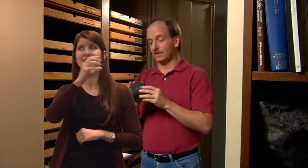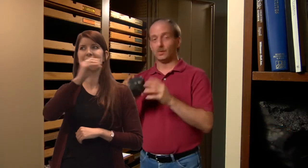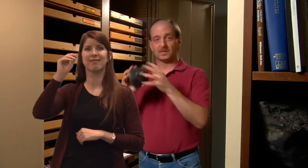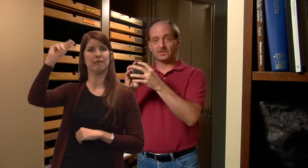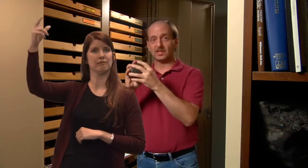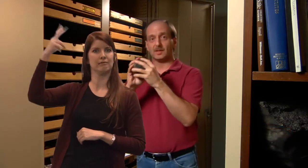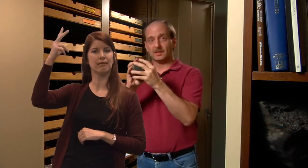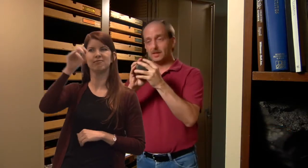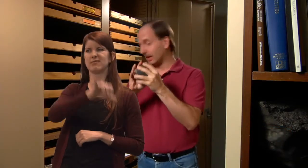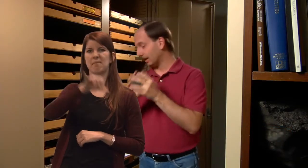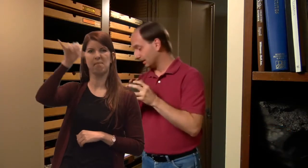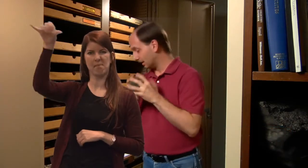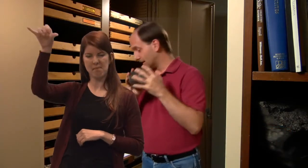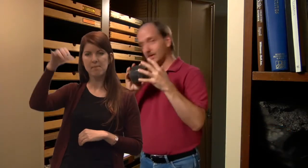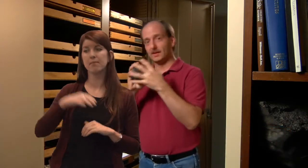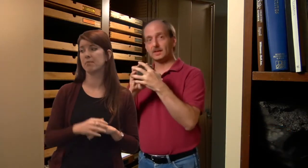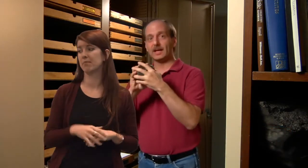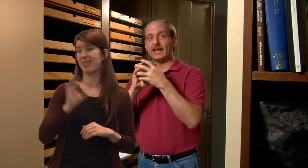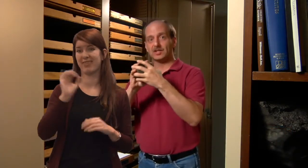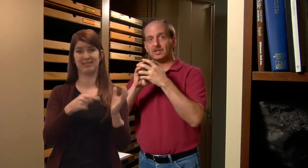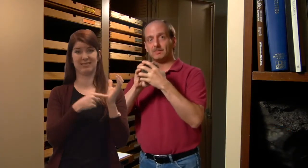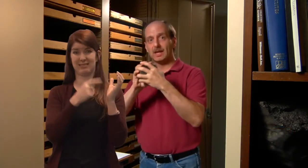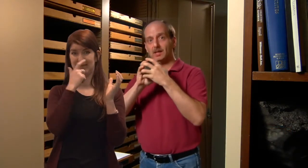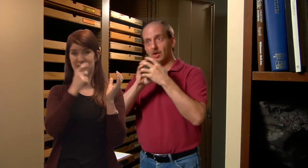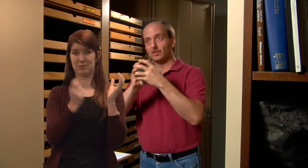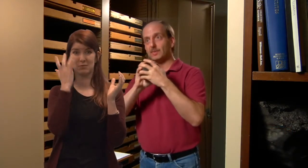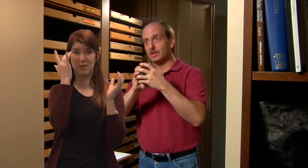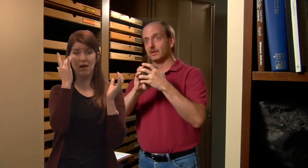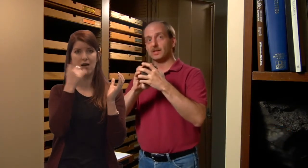Now what's interesting about this guy is that this guy actually makes other meteorites